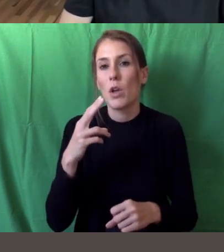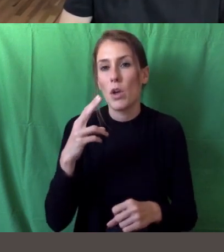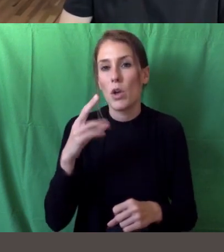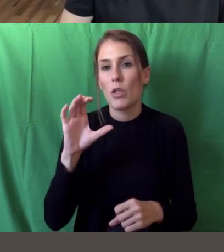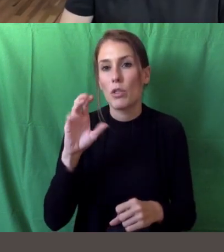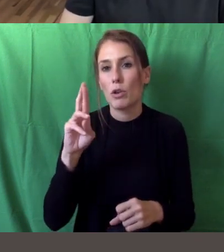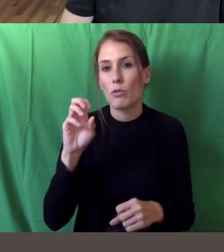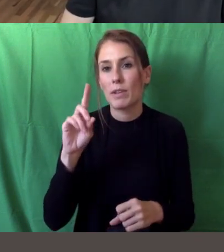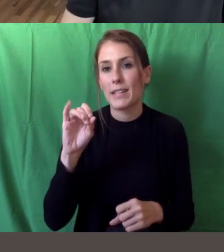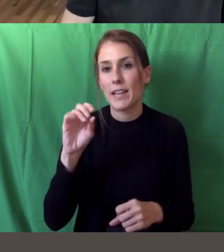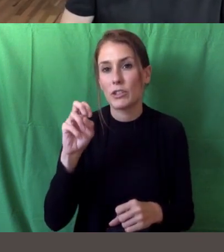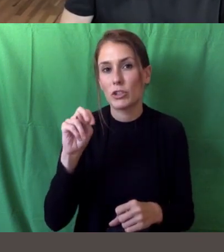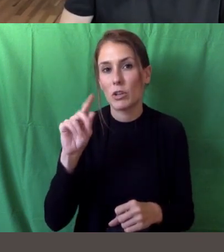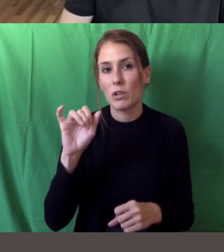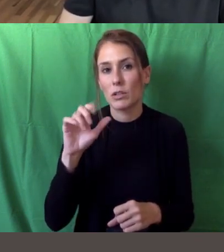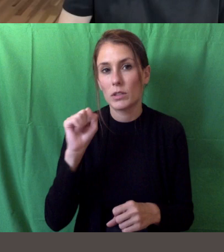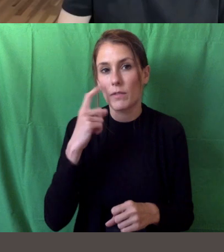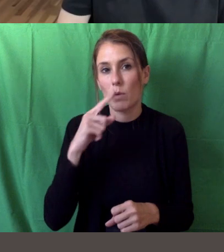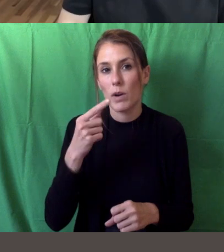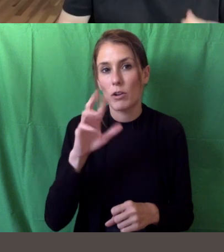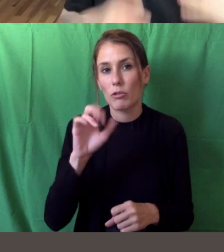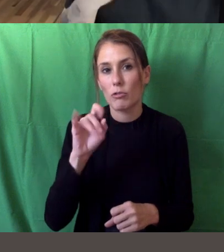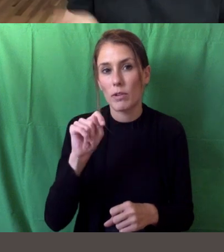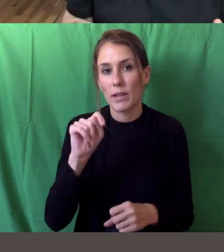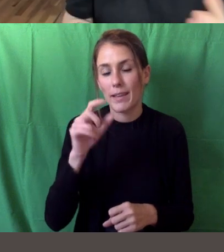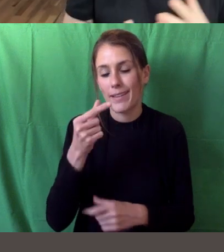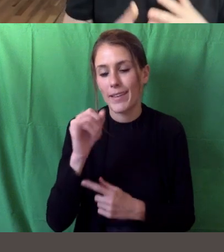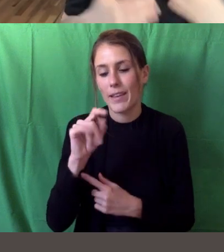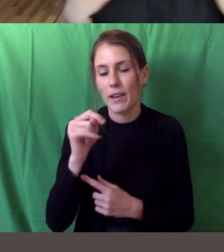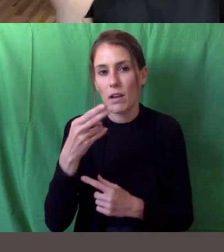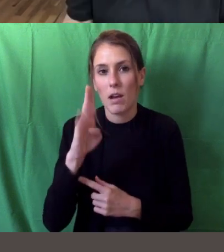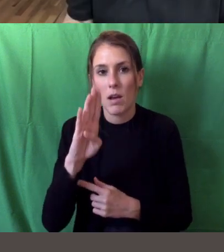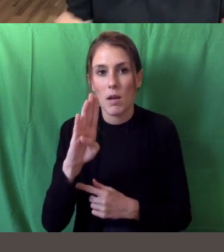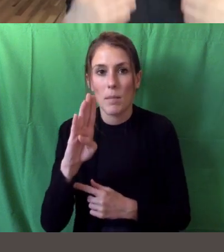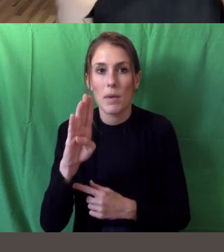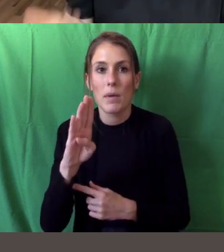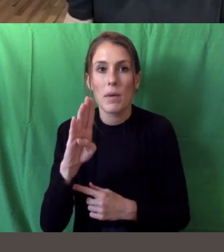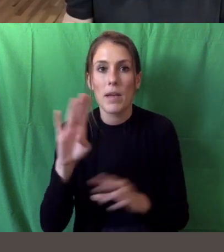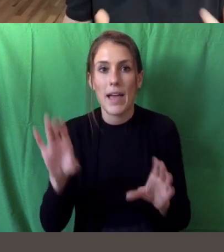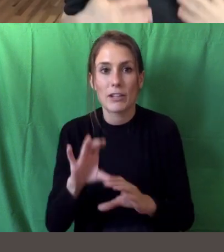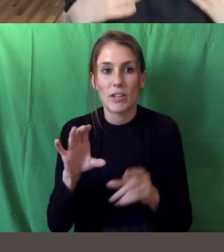is the default for GitHub actions. Federated credentials, OIDC, OpenID Connect.